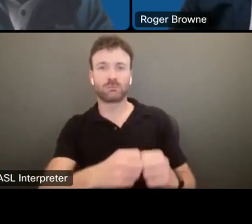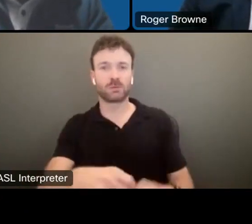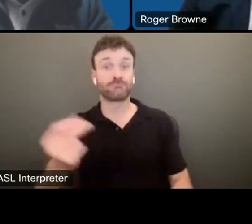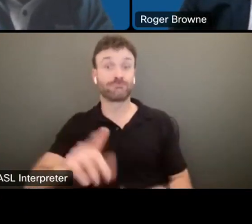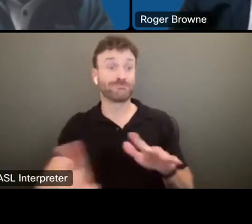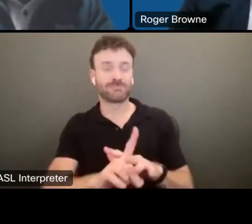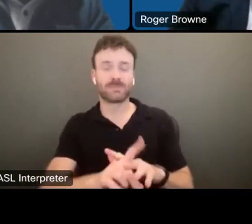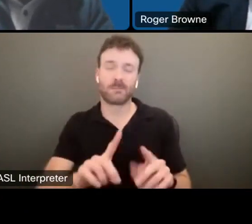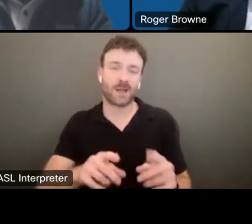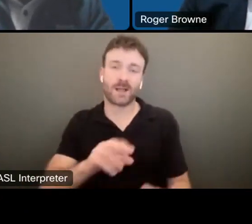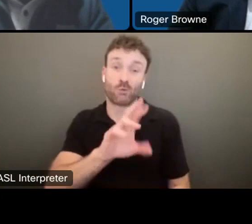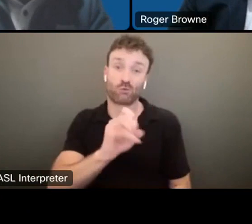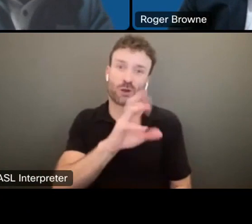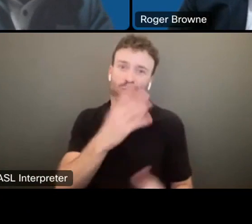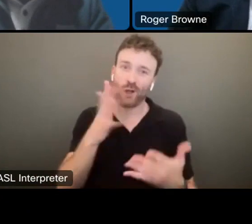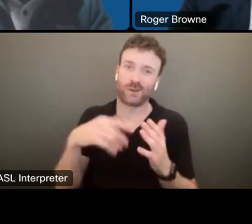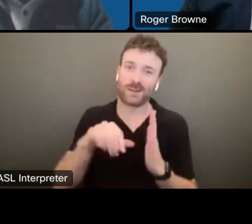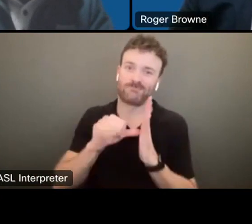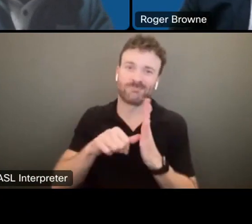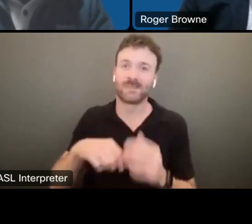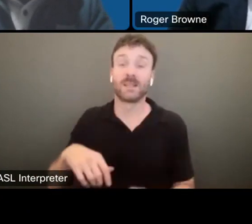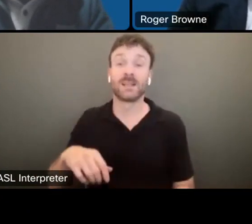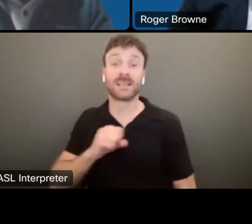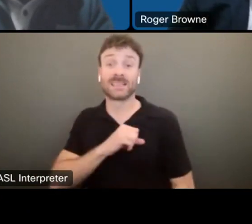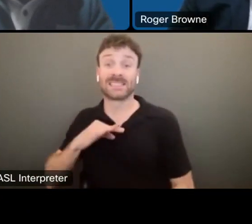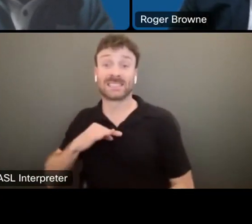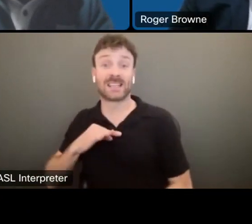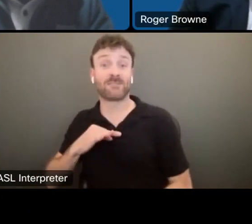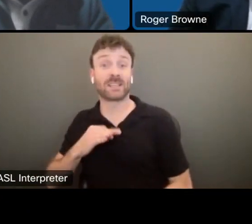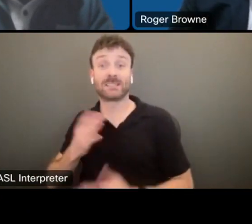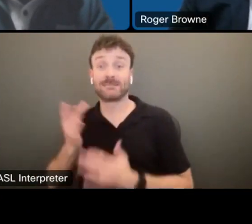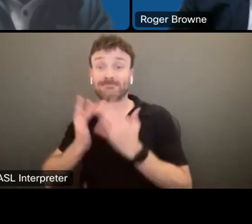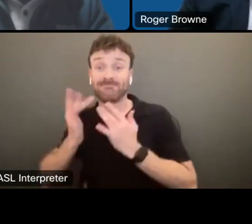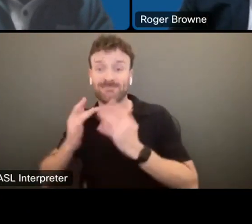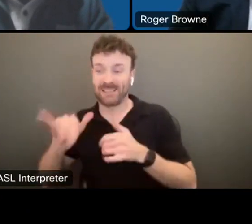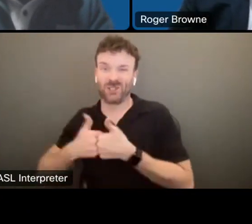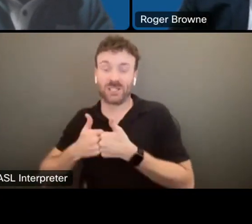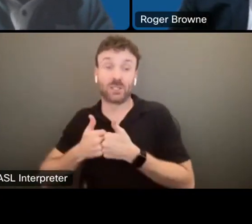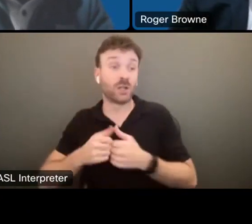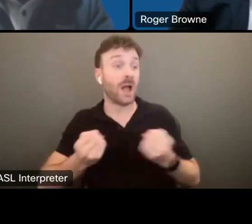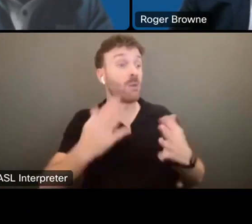out, the staffing challenge relative to the amount of construction we have is challenging.